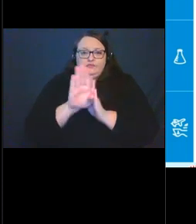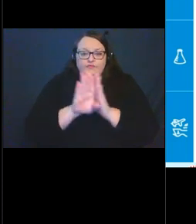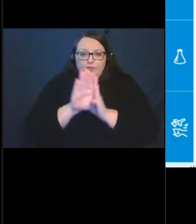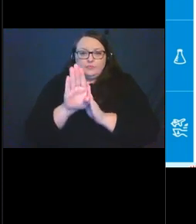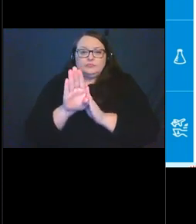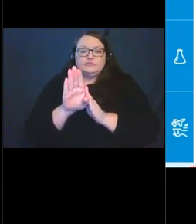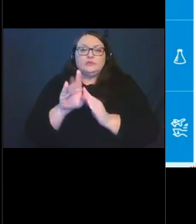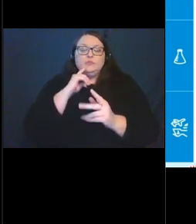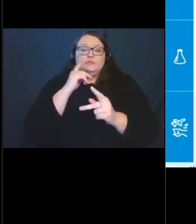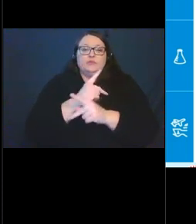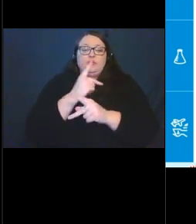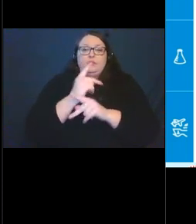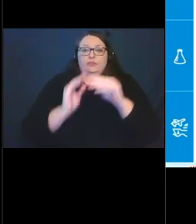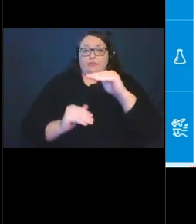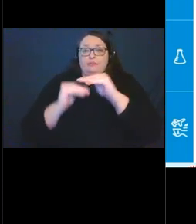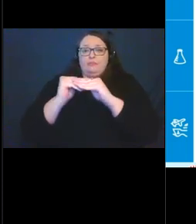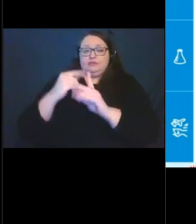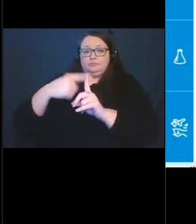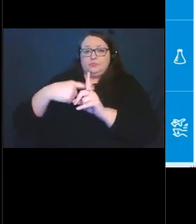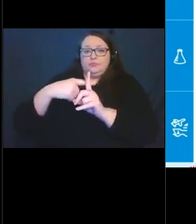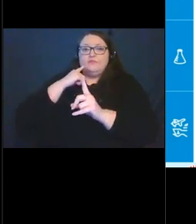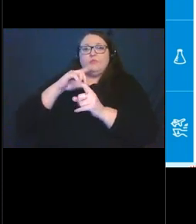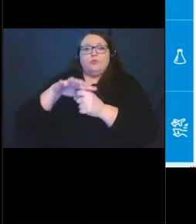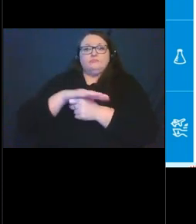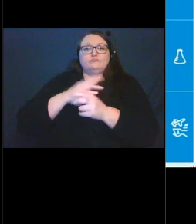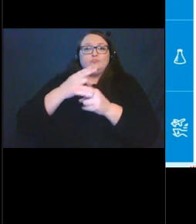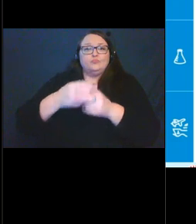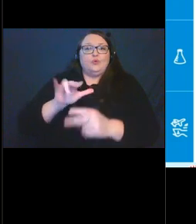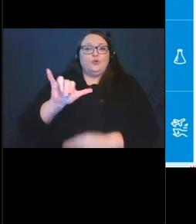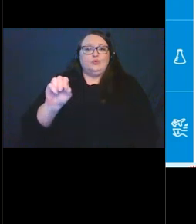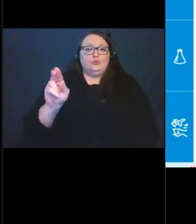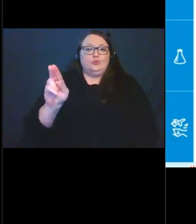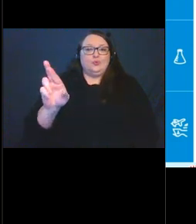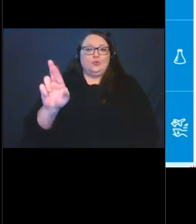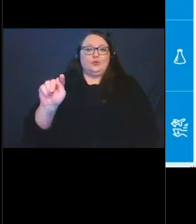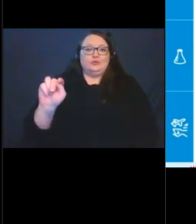temperature for a location that we will call YourTown, USA by generating an annual plot